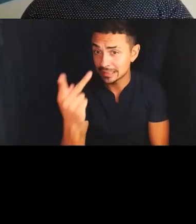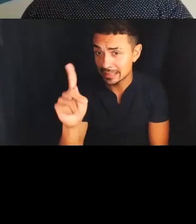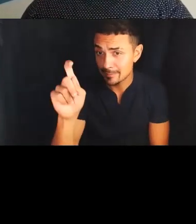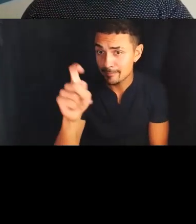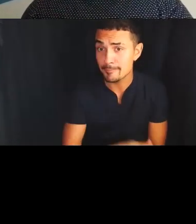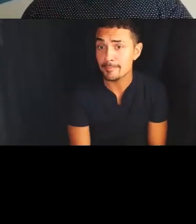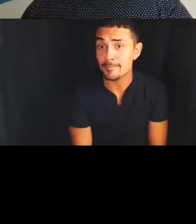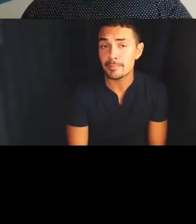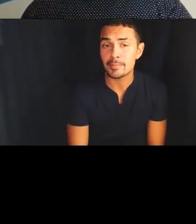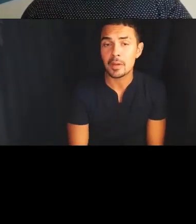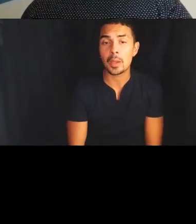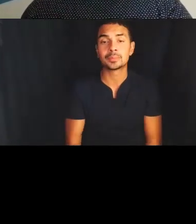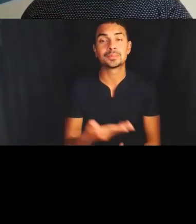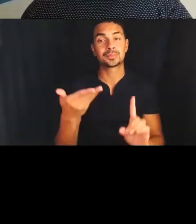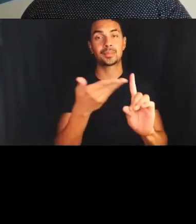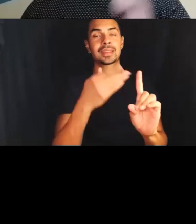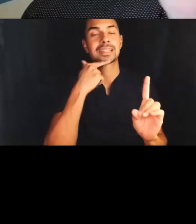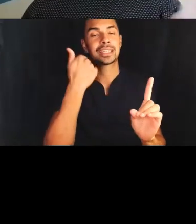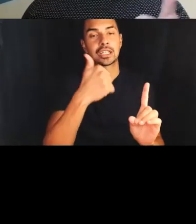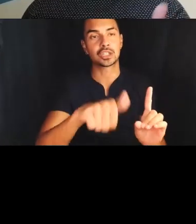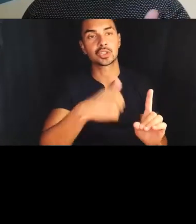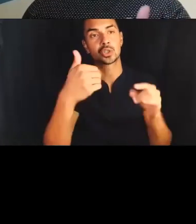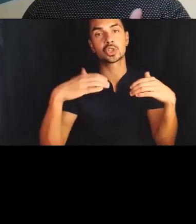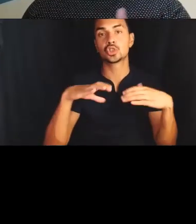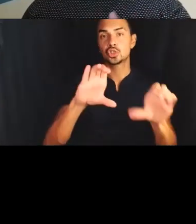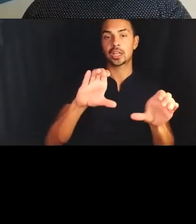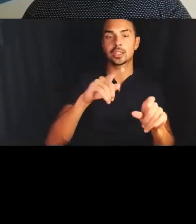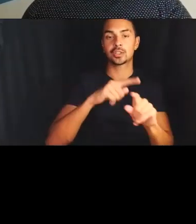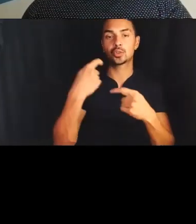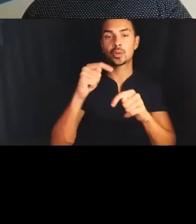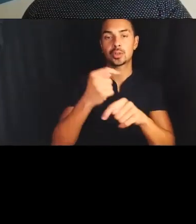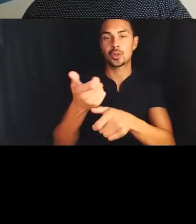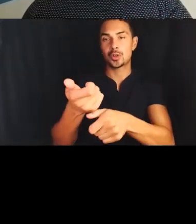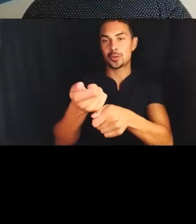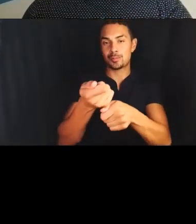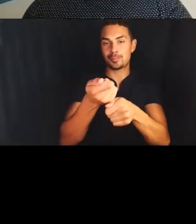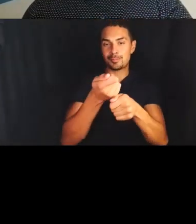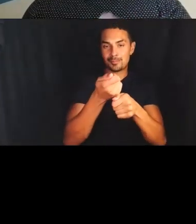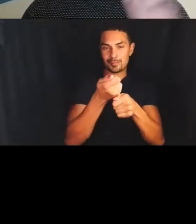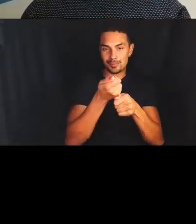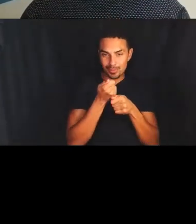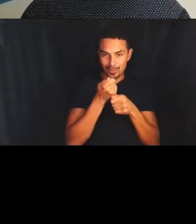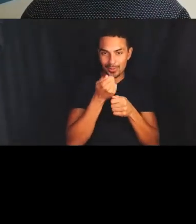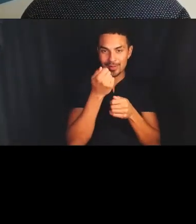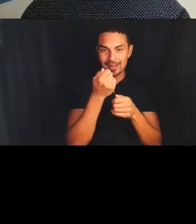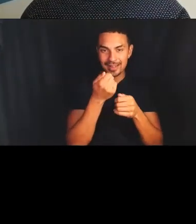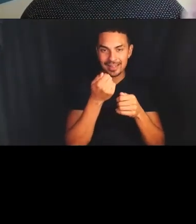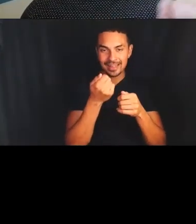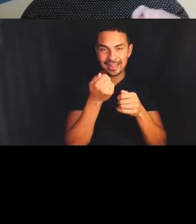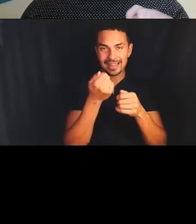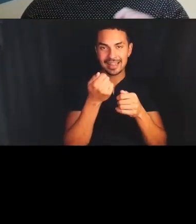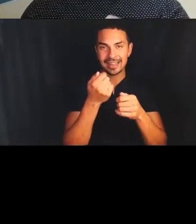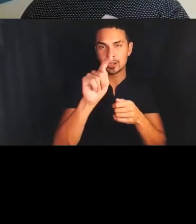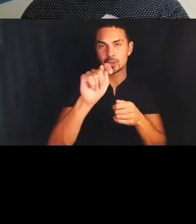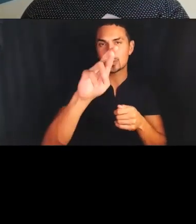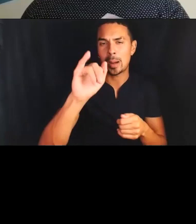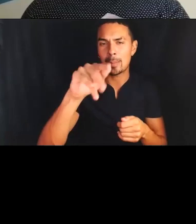And this is another chance to try Poll Everywhere and see if it works. We'll put that link in the chat in just a second.